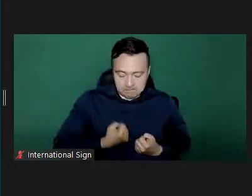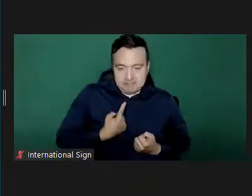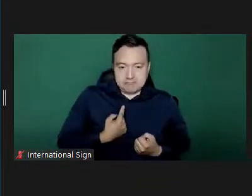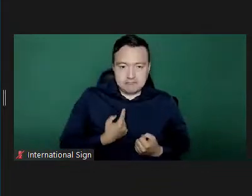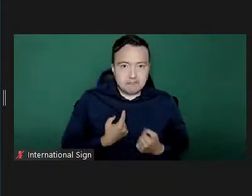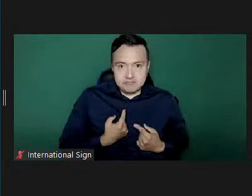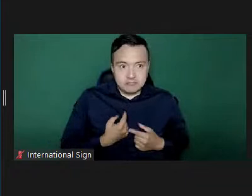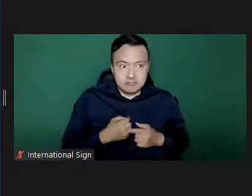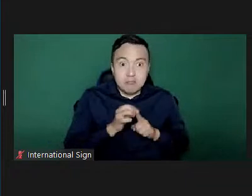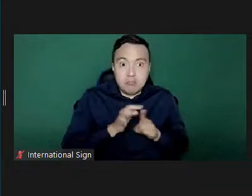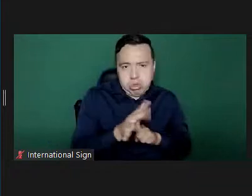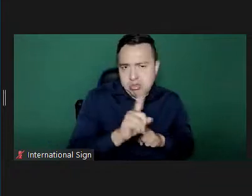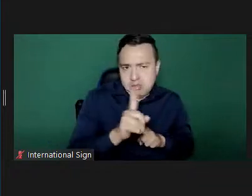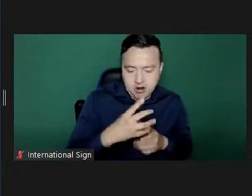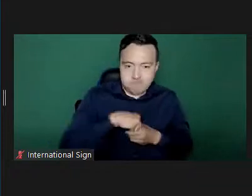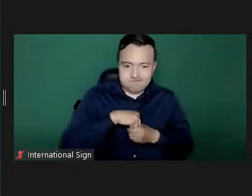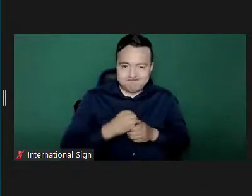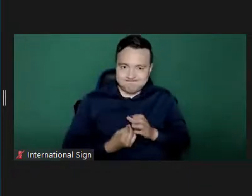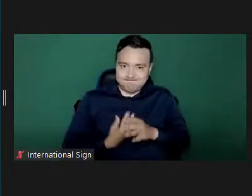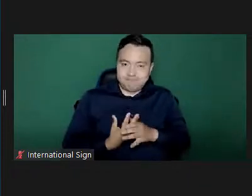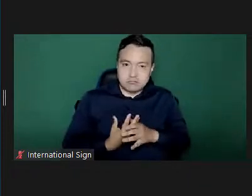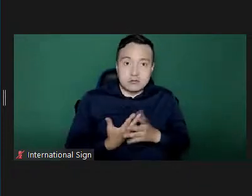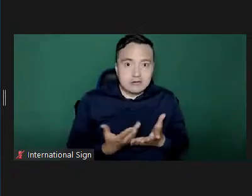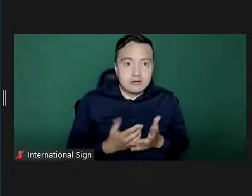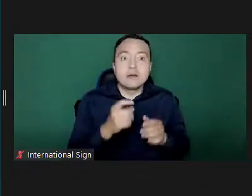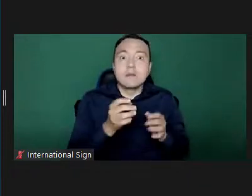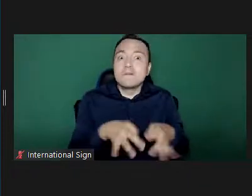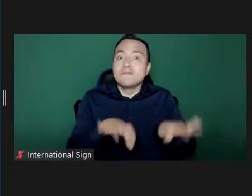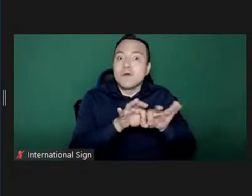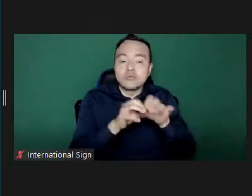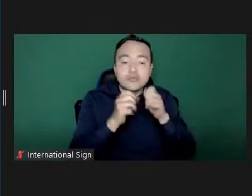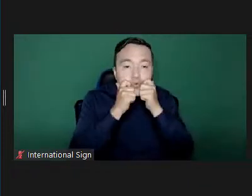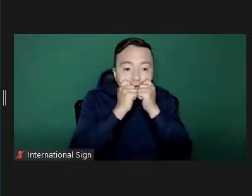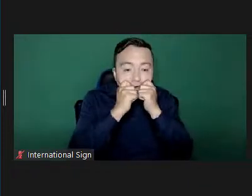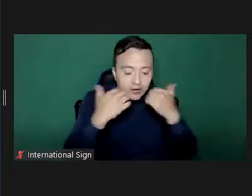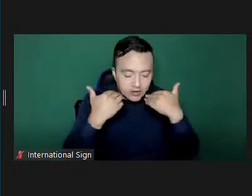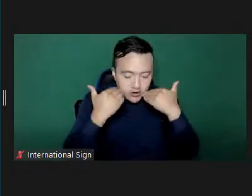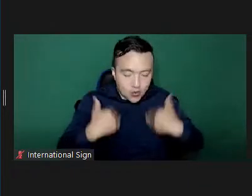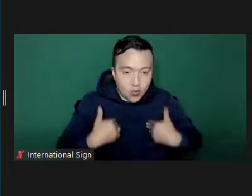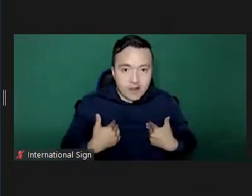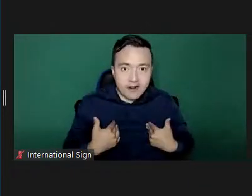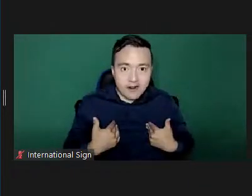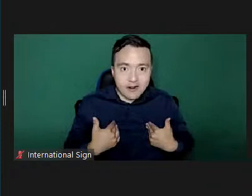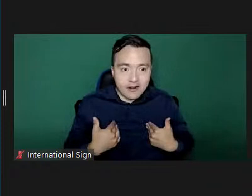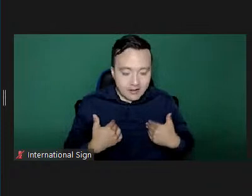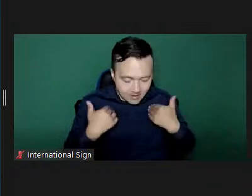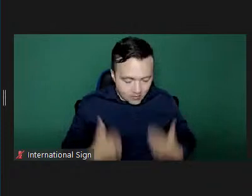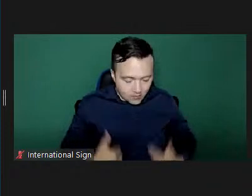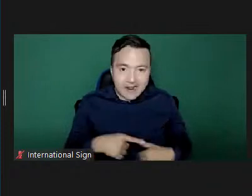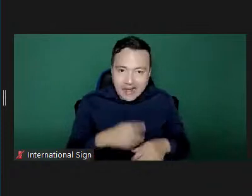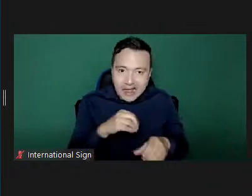prescription, is also very important. And we're placing some emphasis there. Next?